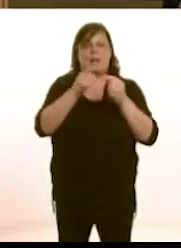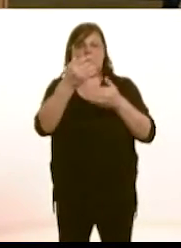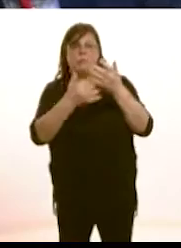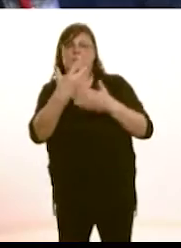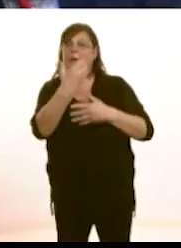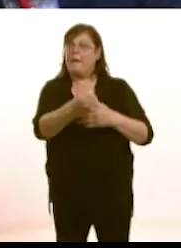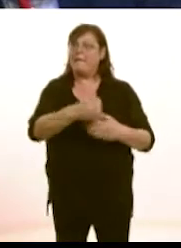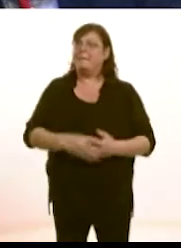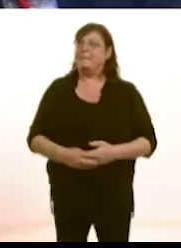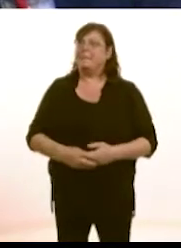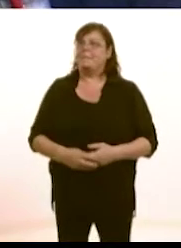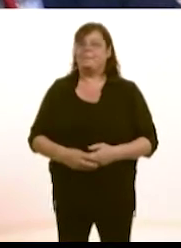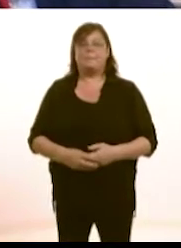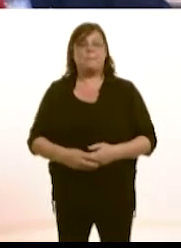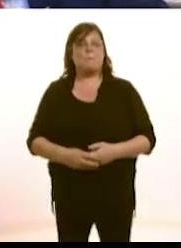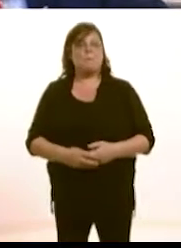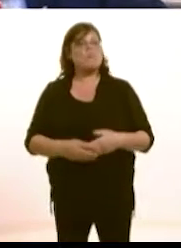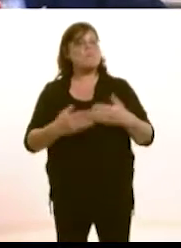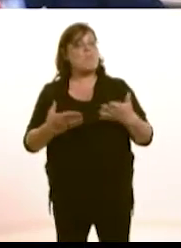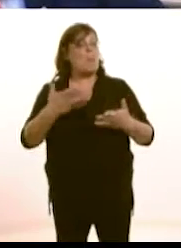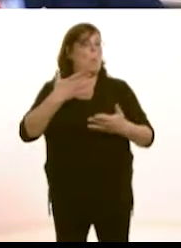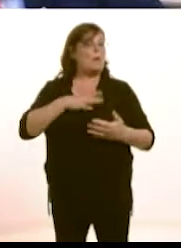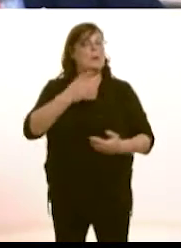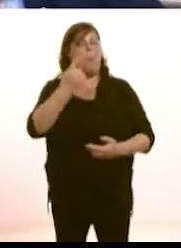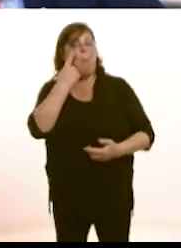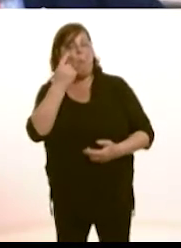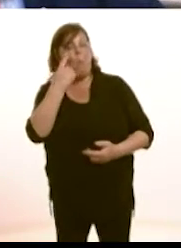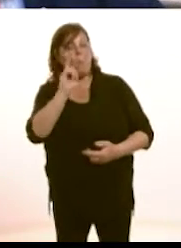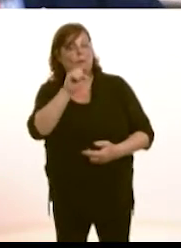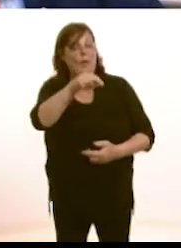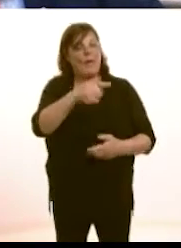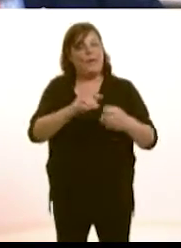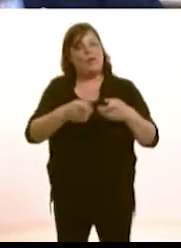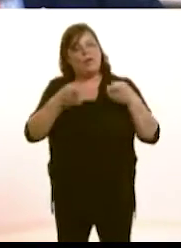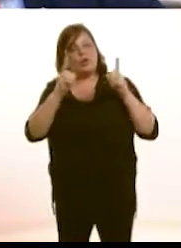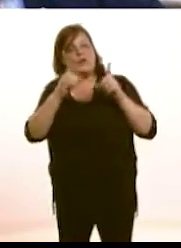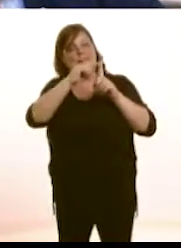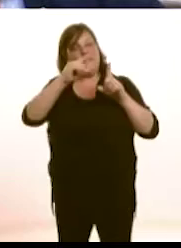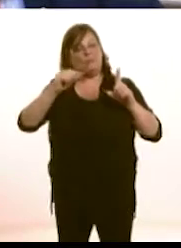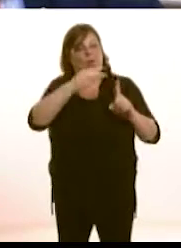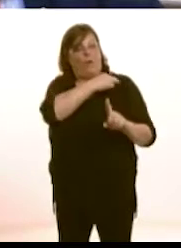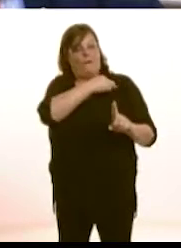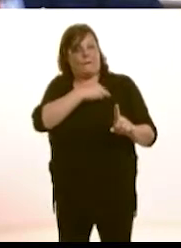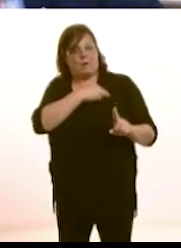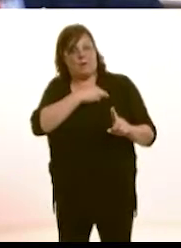Carwyn Jones: These things have to be looked at; I understand that. The chief digital officer will be considering issues such as this, but we know, for example,